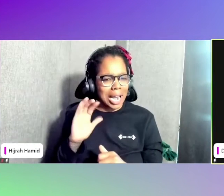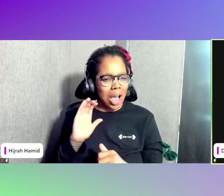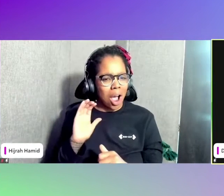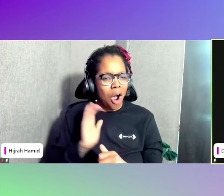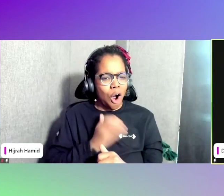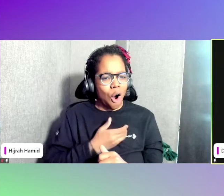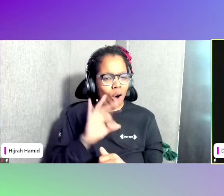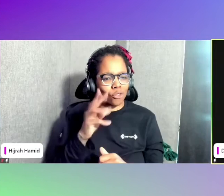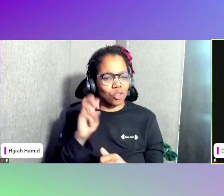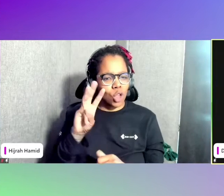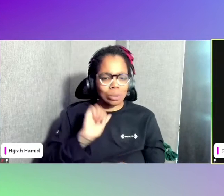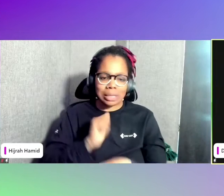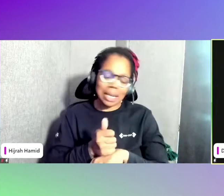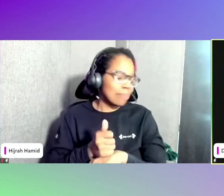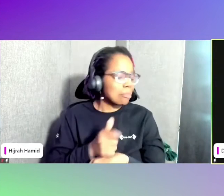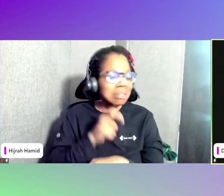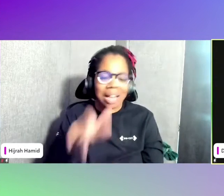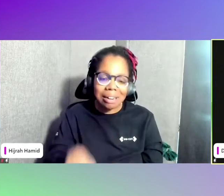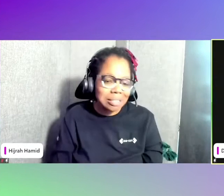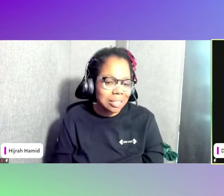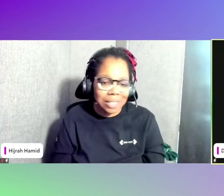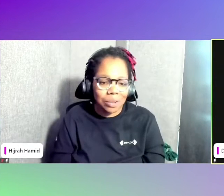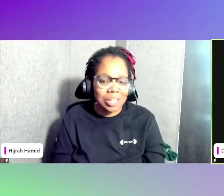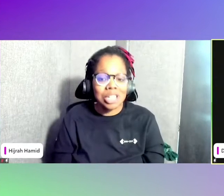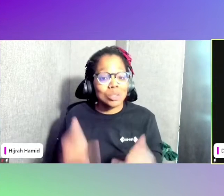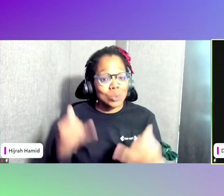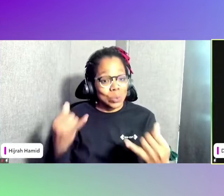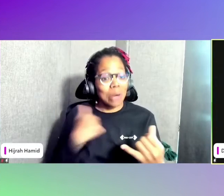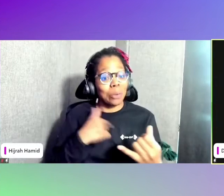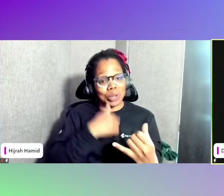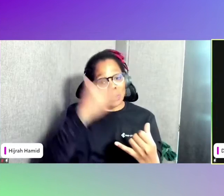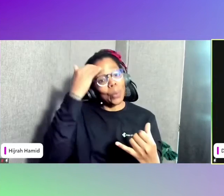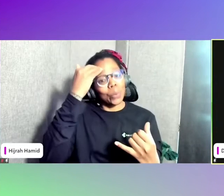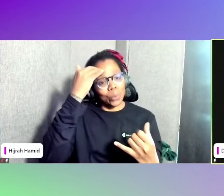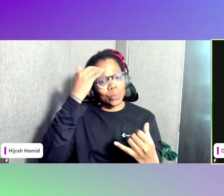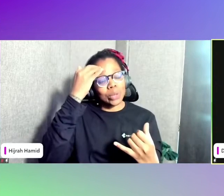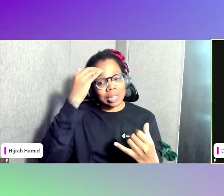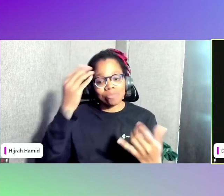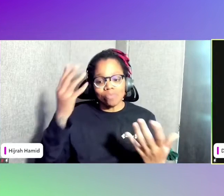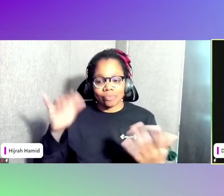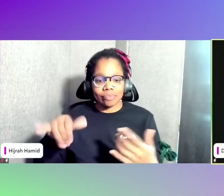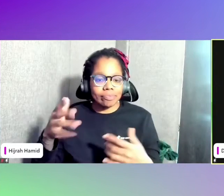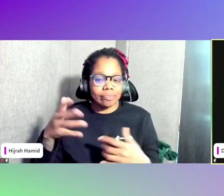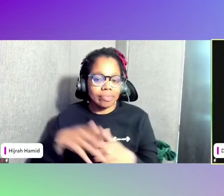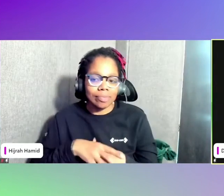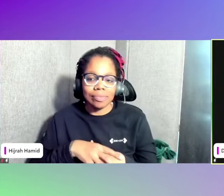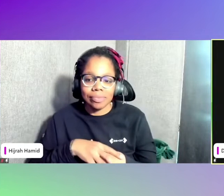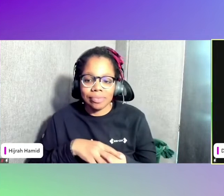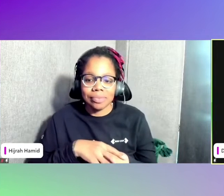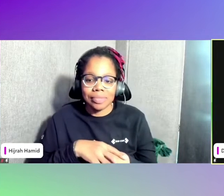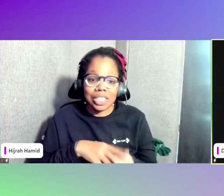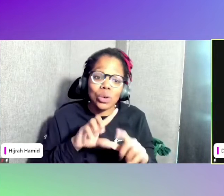have to do. And we discovered that's how we had our particular flow set